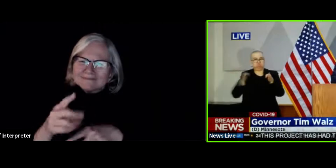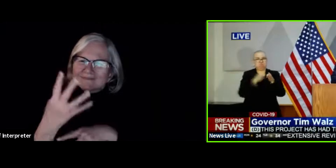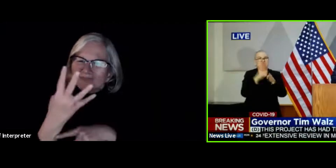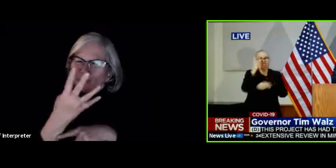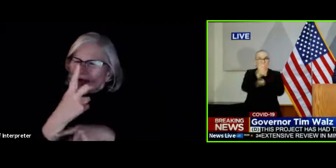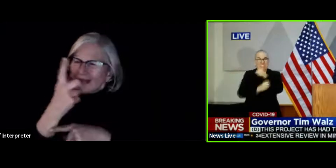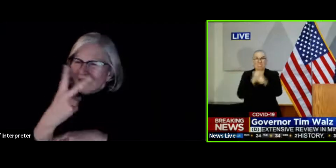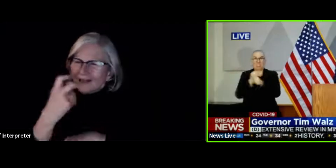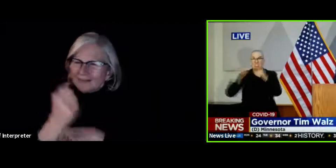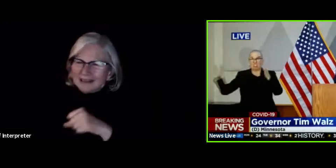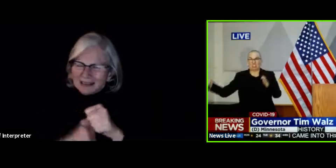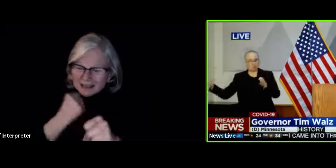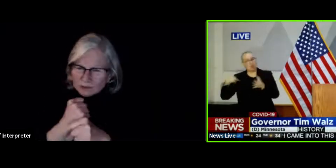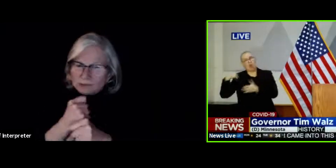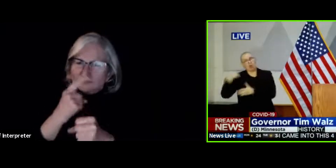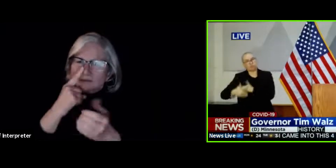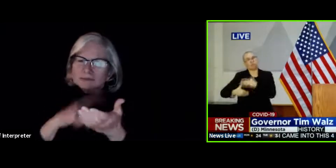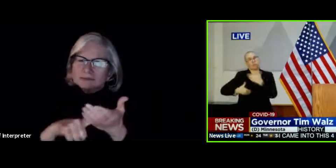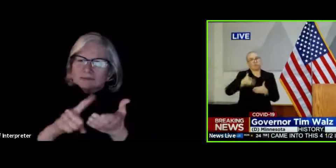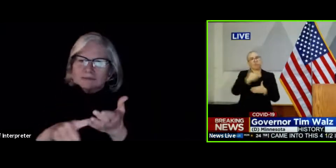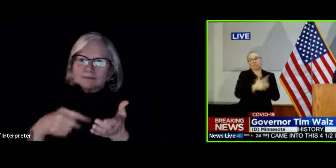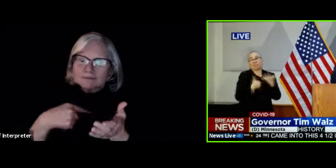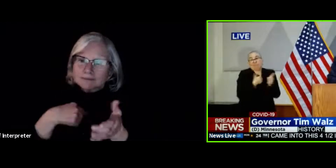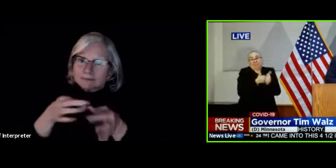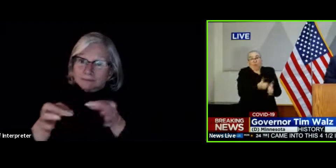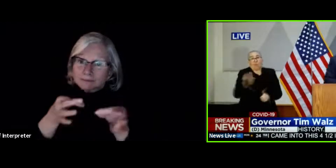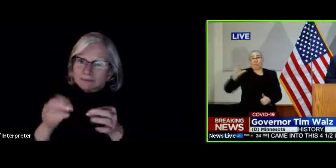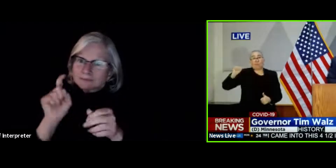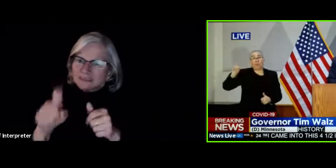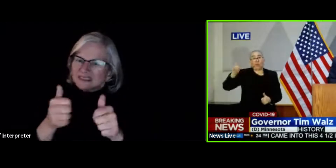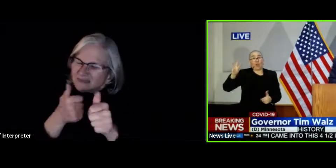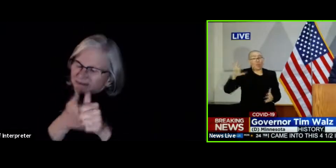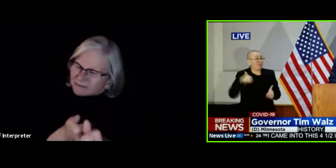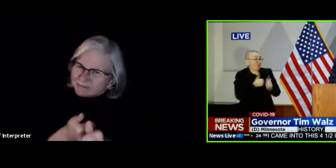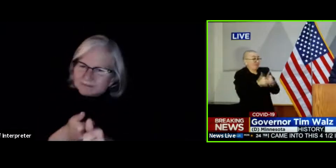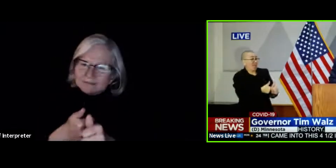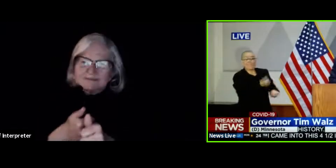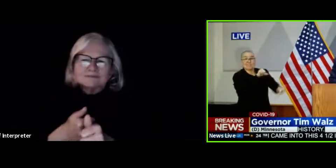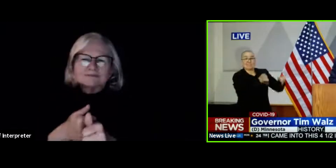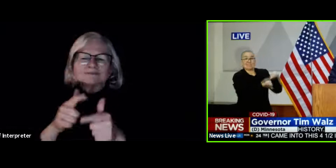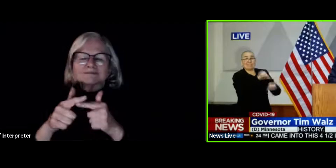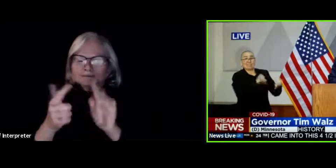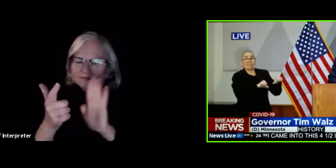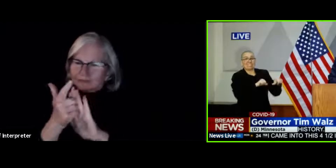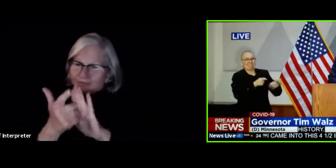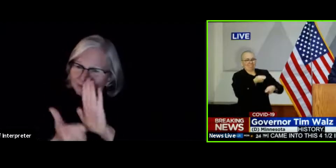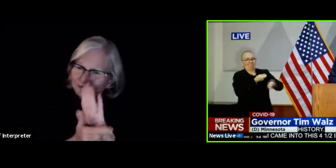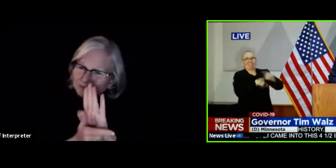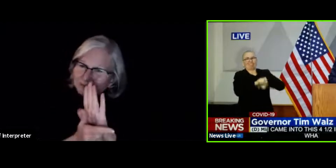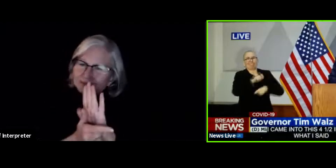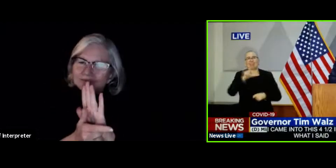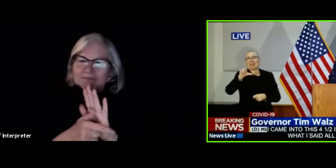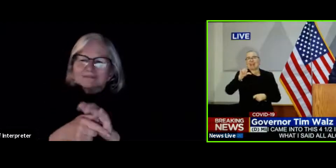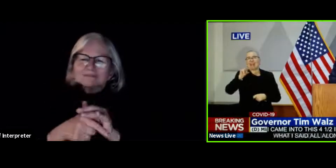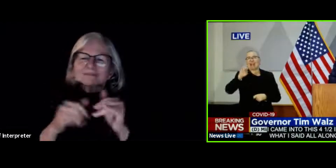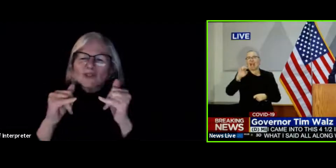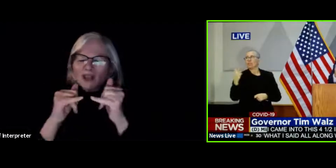THE PROCESS, THE LAW AND THE SCIENCE AROUND THE REPLACEMENTS OF LINE 3. THOSE PERMITS WERE VETTED, THEY HAVE GENE